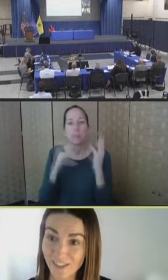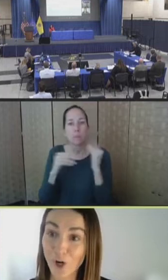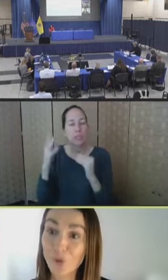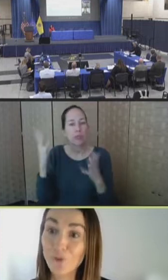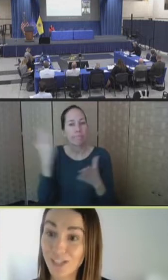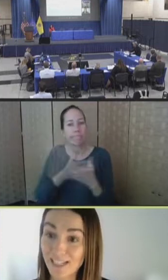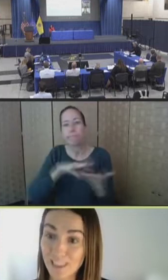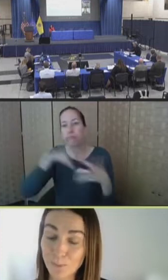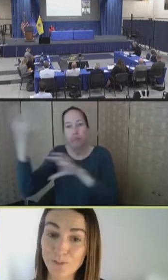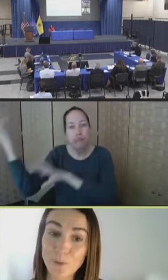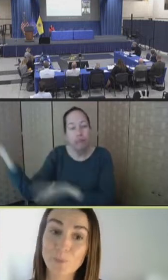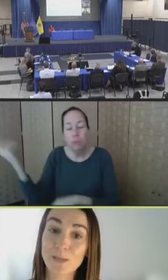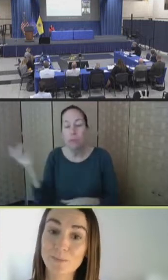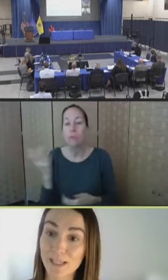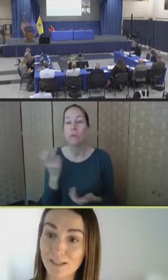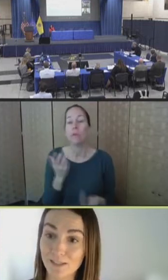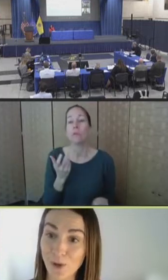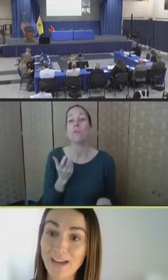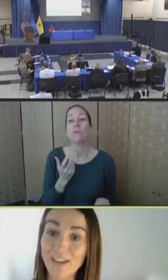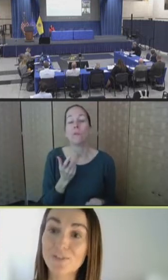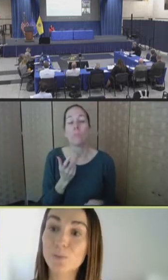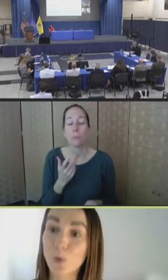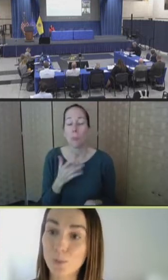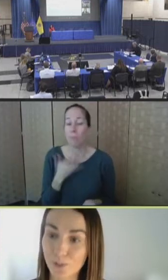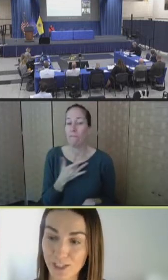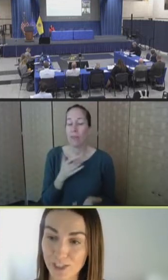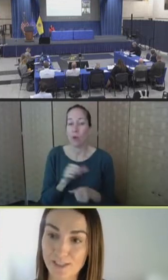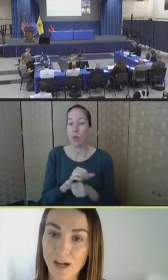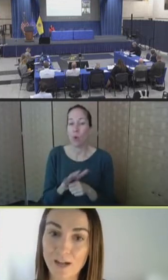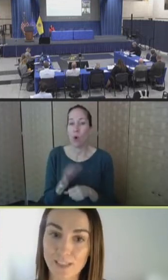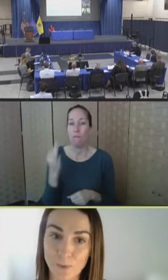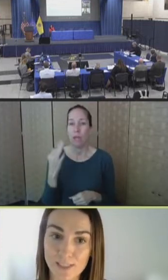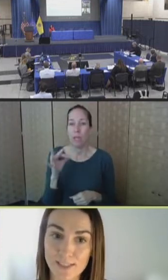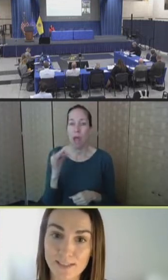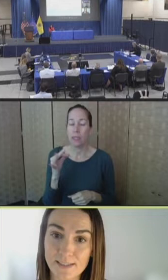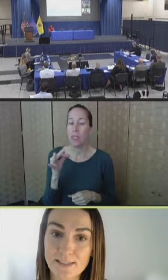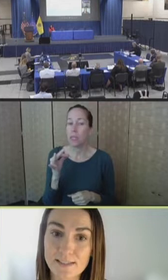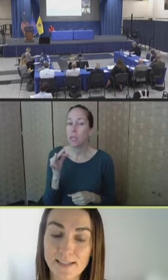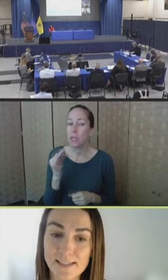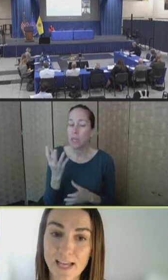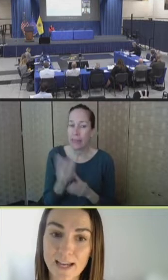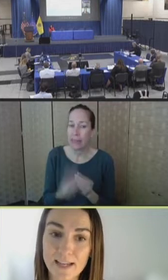that COVID-19 bereavement may, you know, have even more pernicious consequences. Next slide.